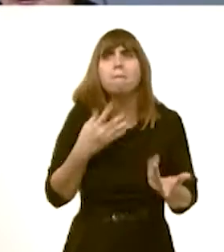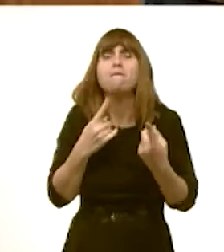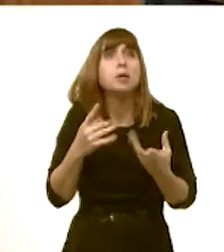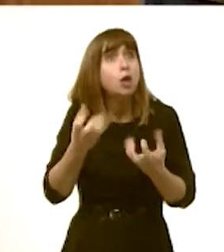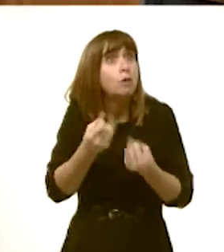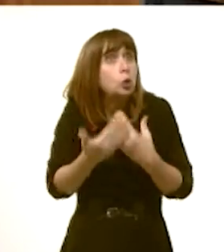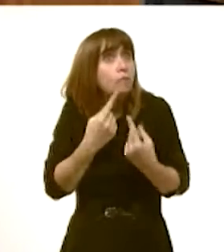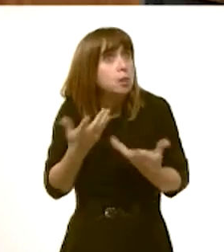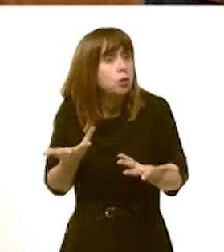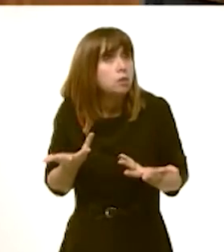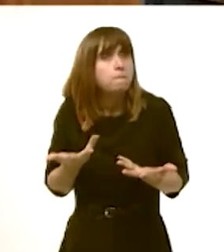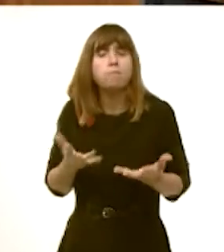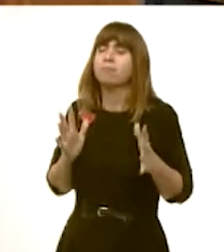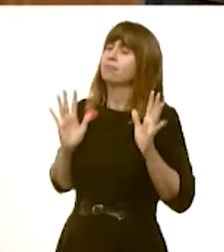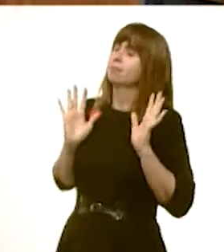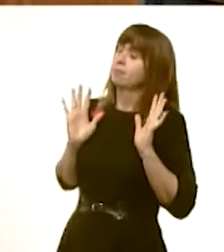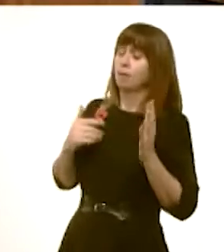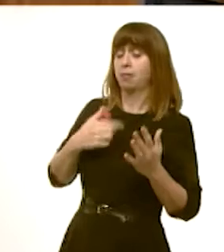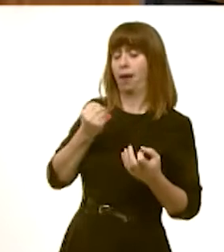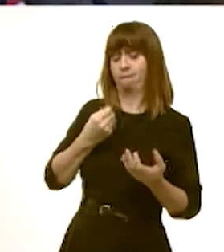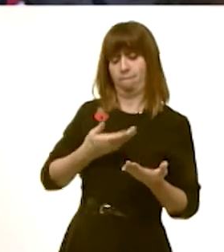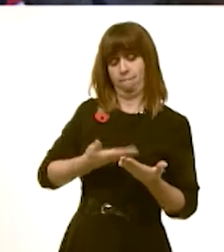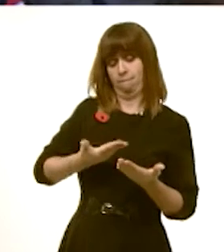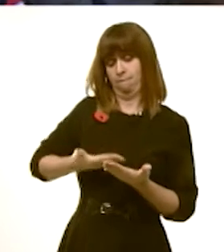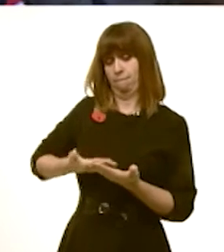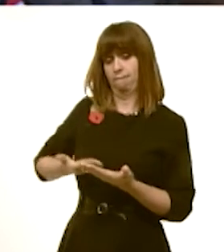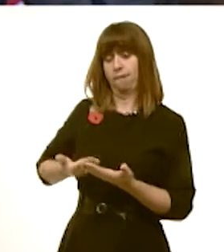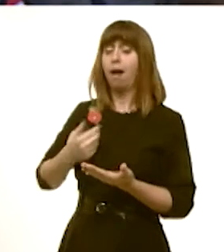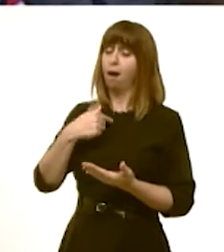Carwyn Jones: Based on the information that I have before me, it will come in below that, as I said.